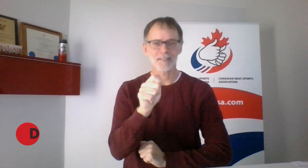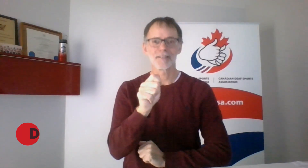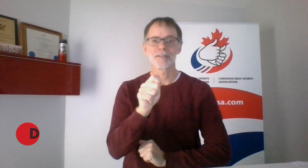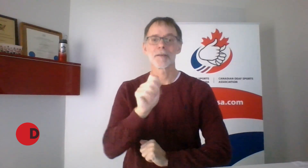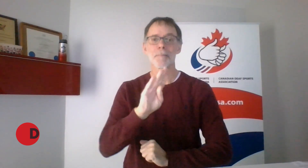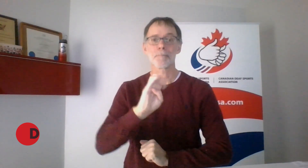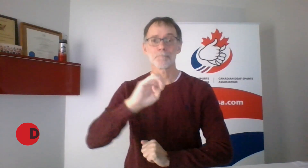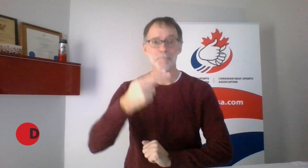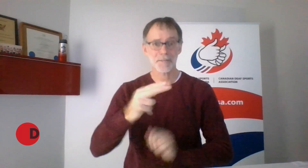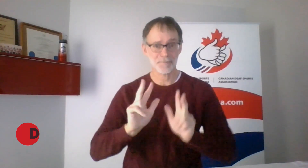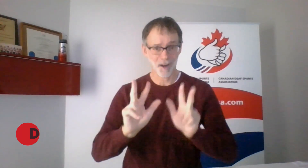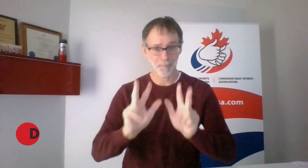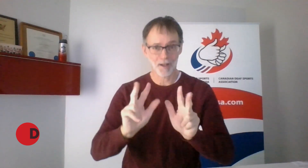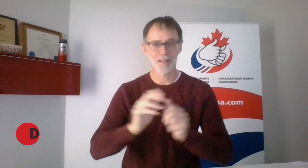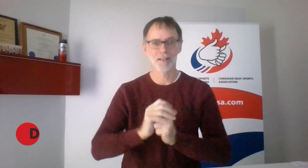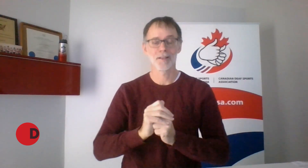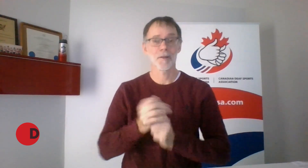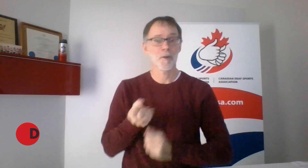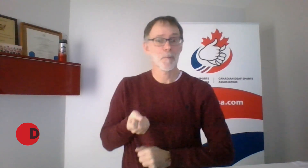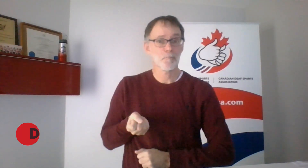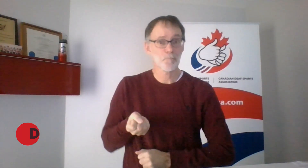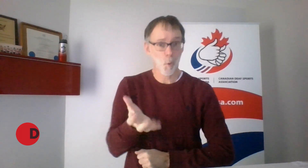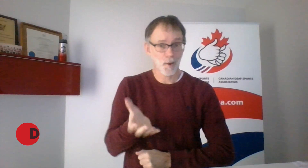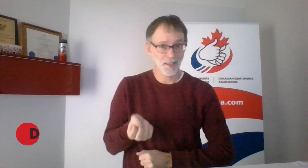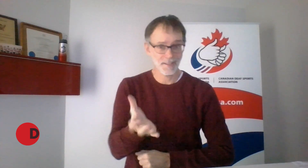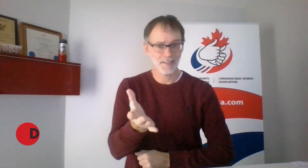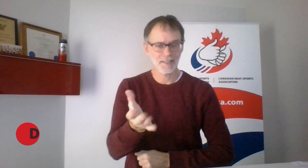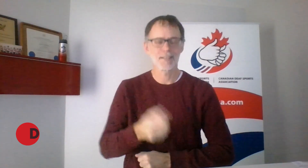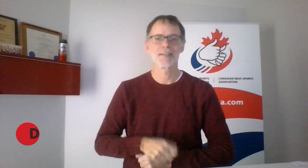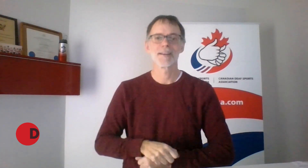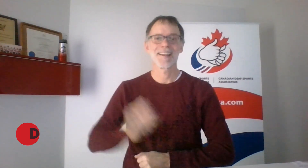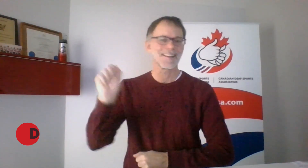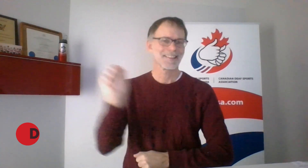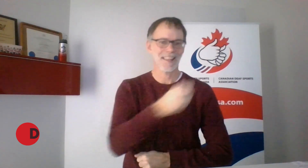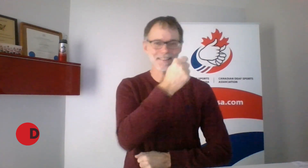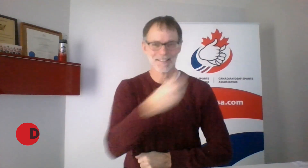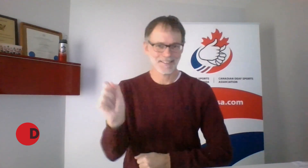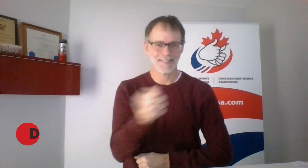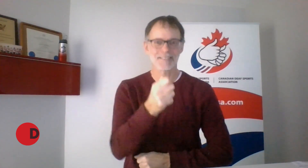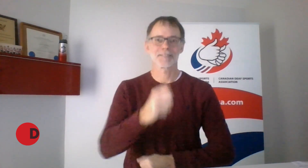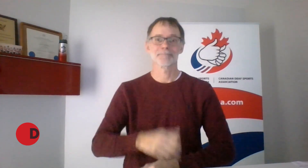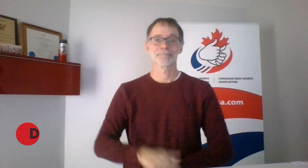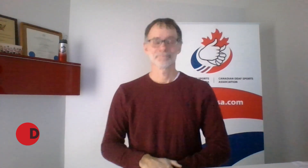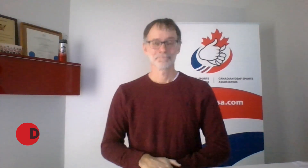beach volleyball, bowling, and tennis.